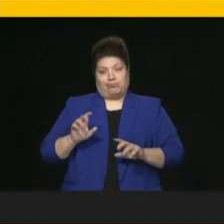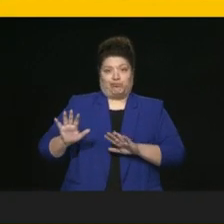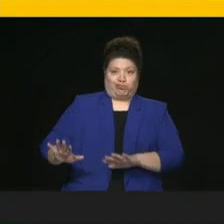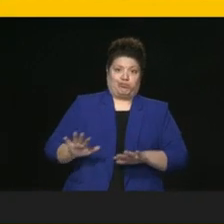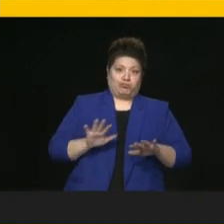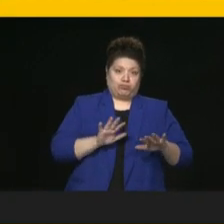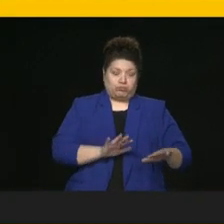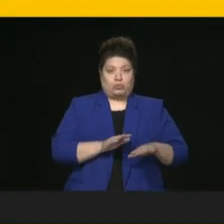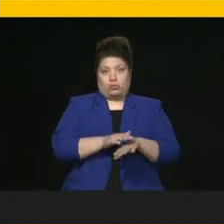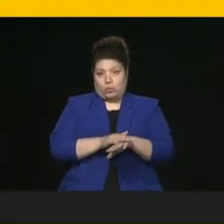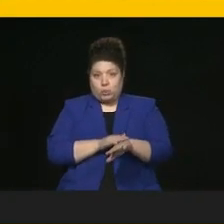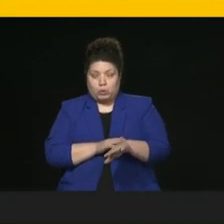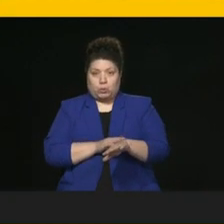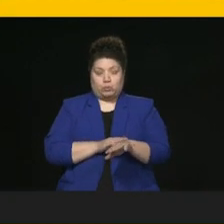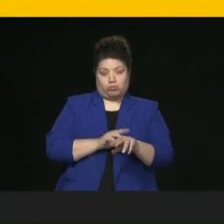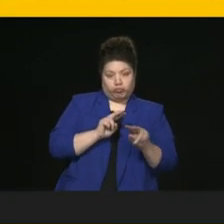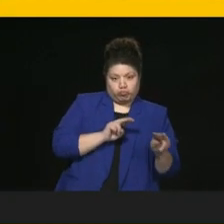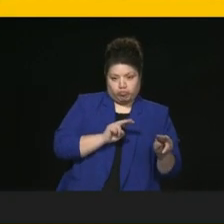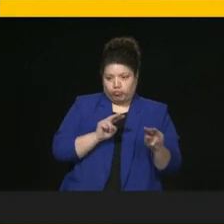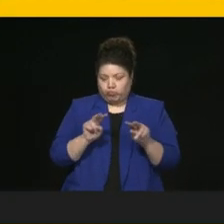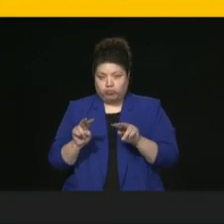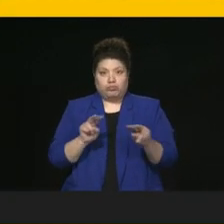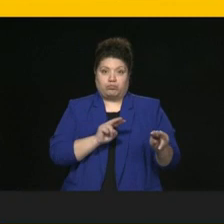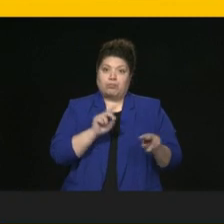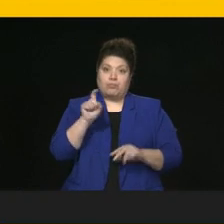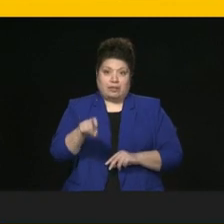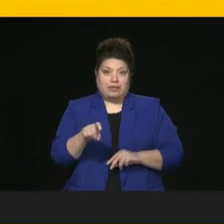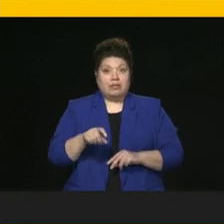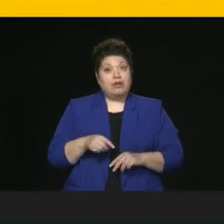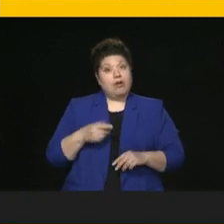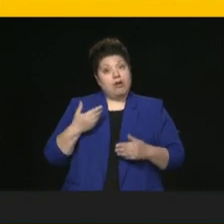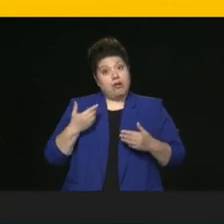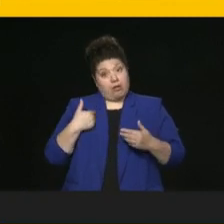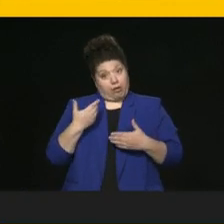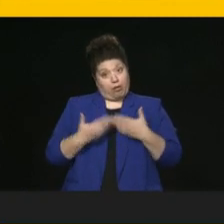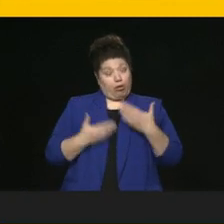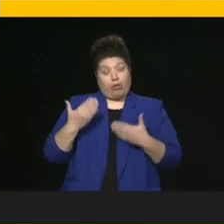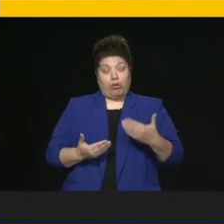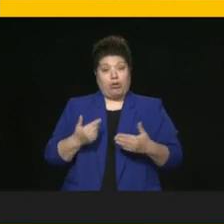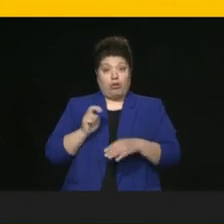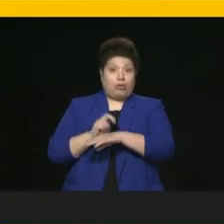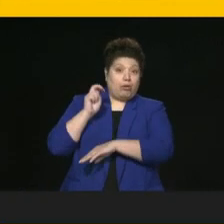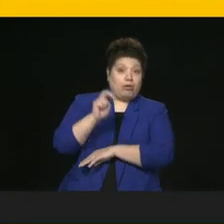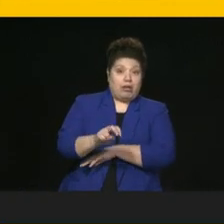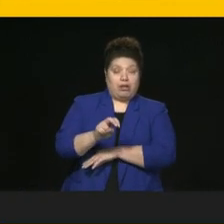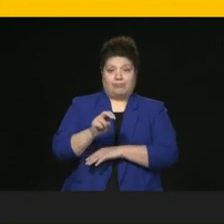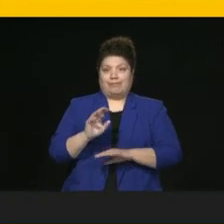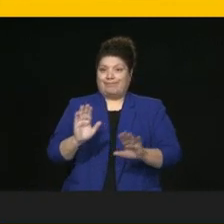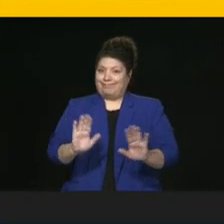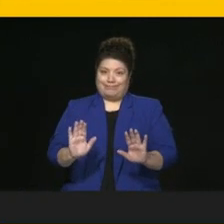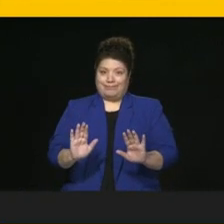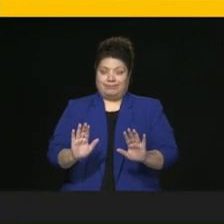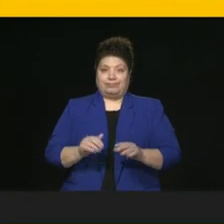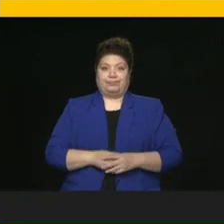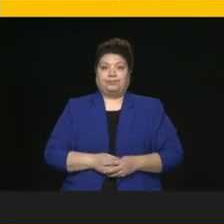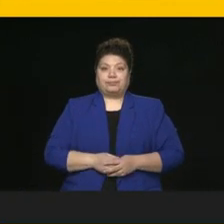THIS WILL BE A MARATHON. THERE ARE NO REWARDS FOR